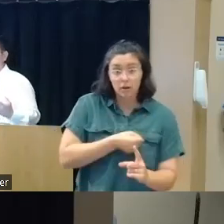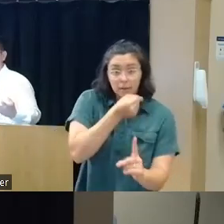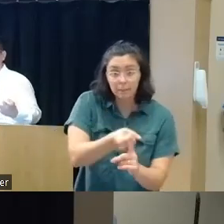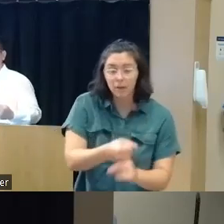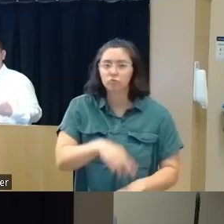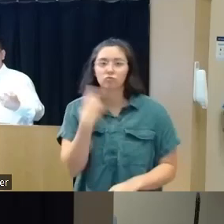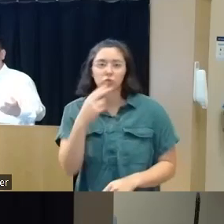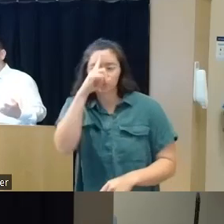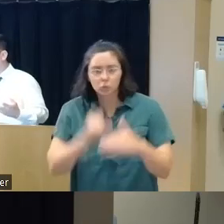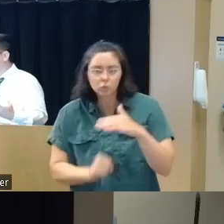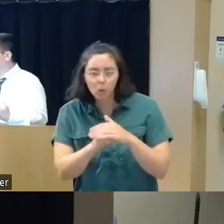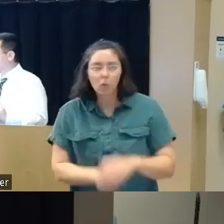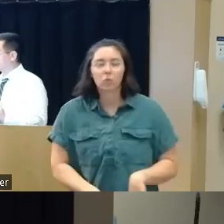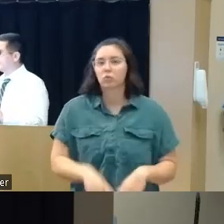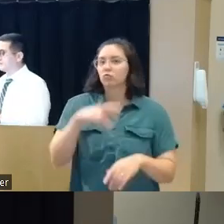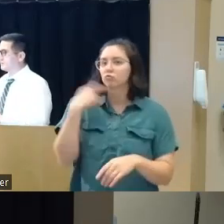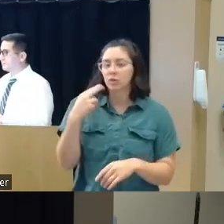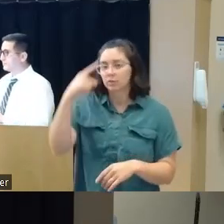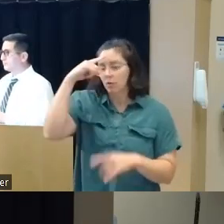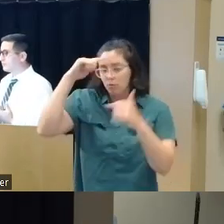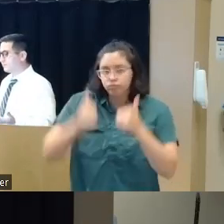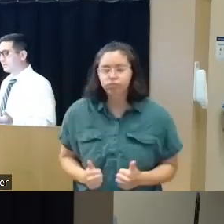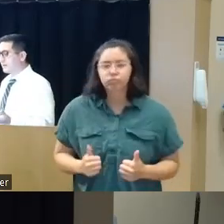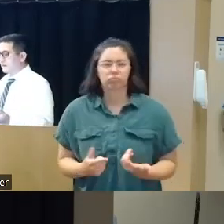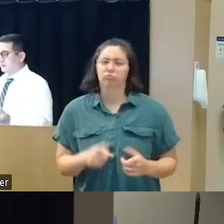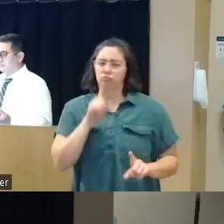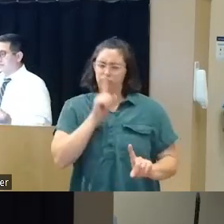risk of stroke is what their risk of cognitive decline is and so we should really be you